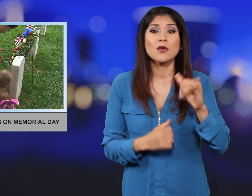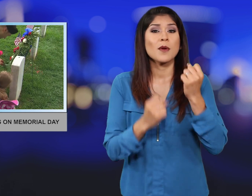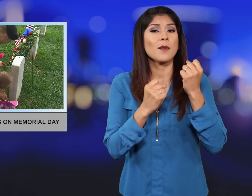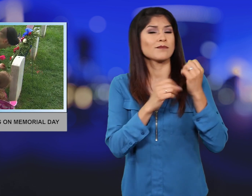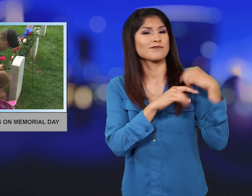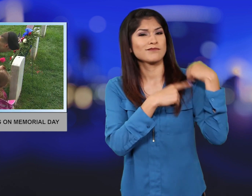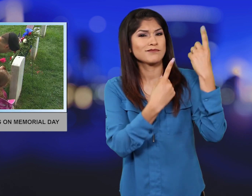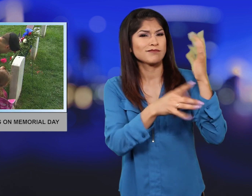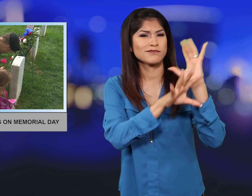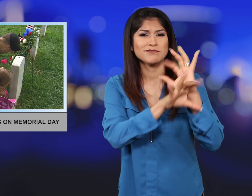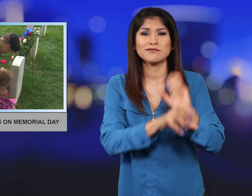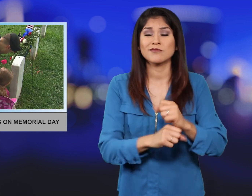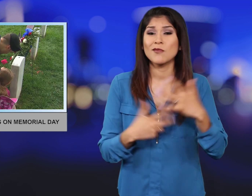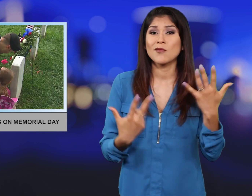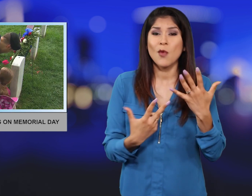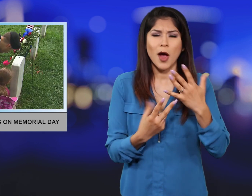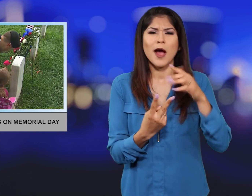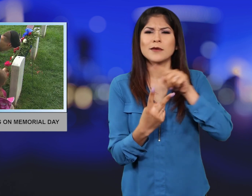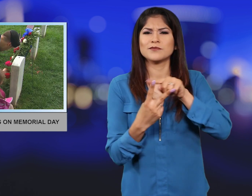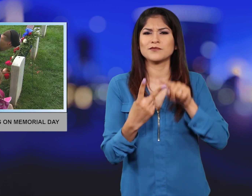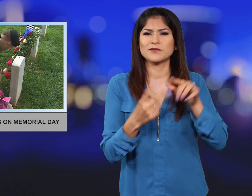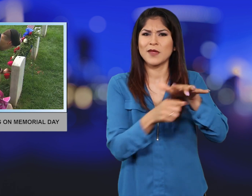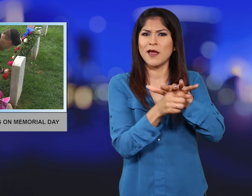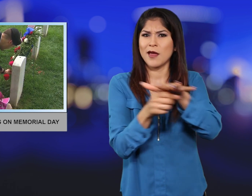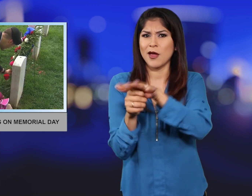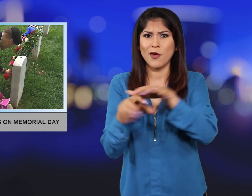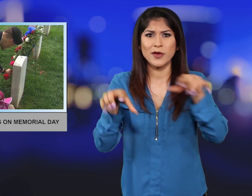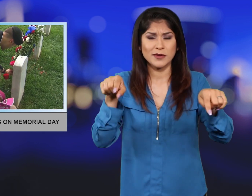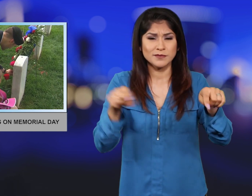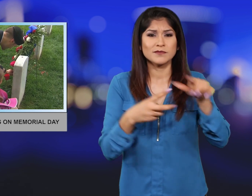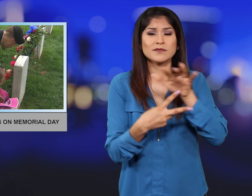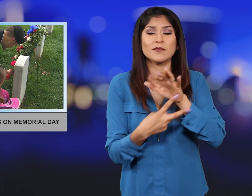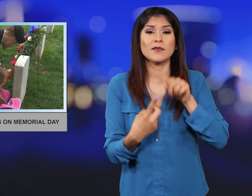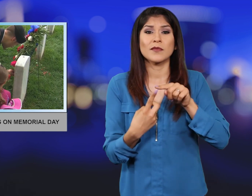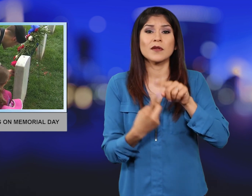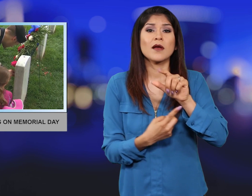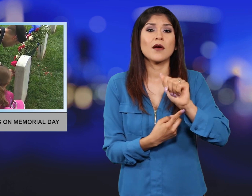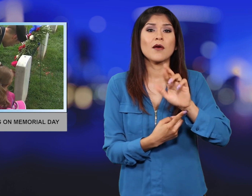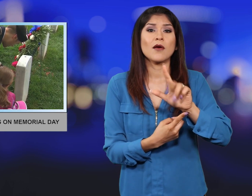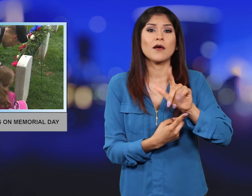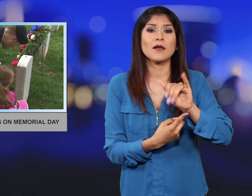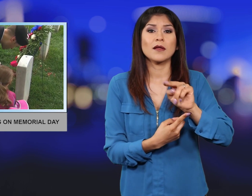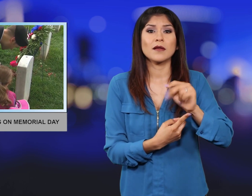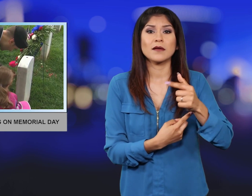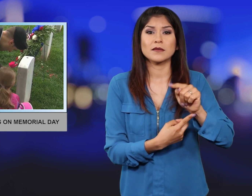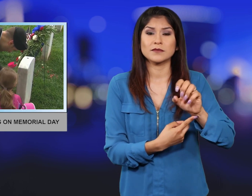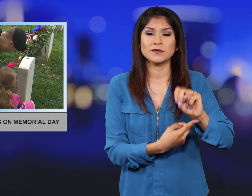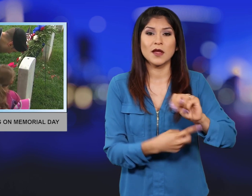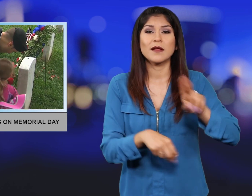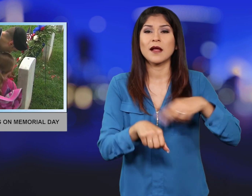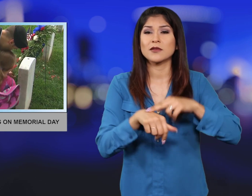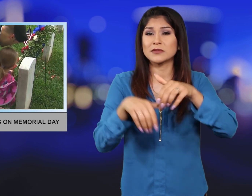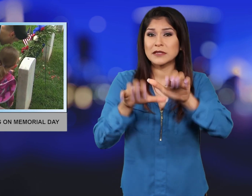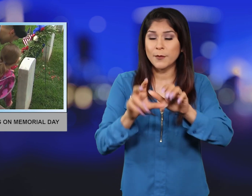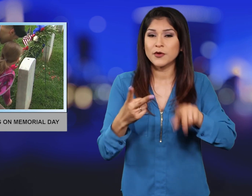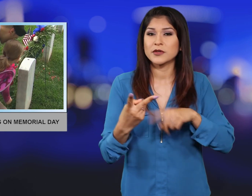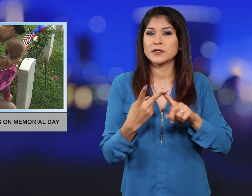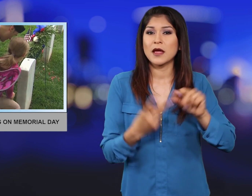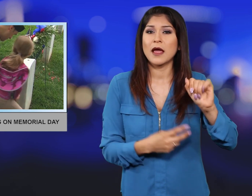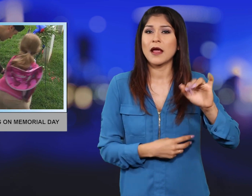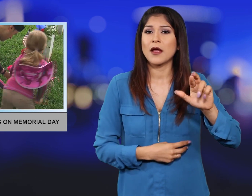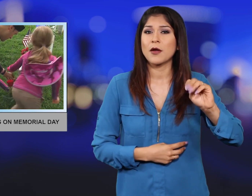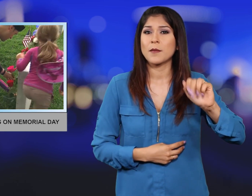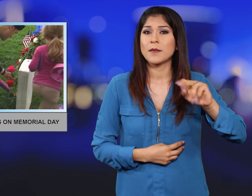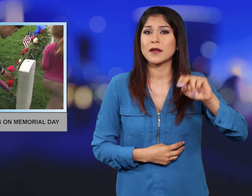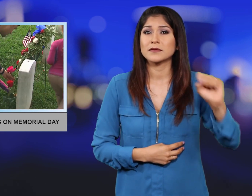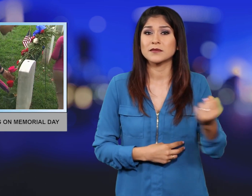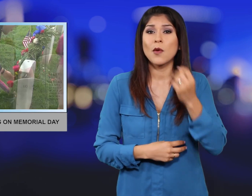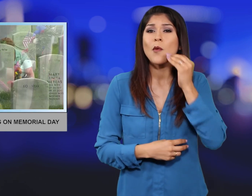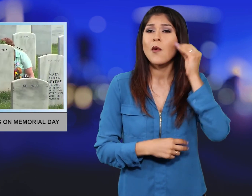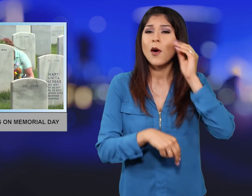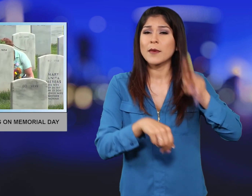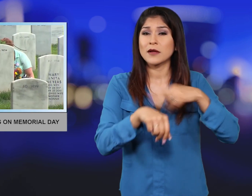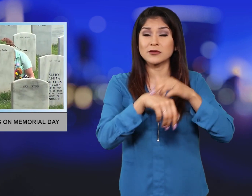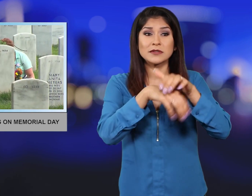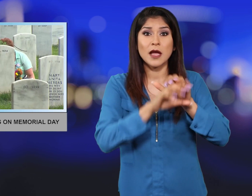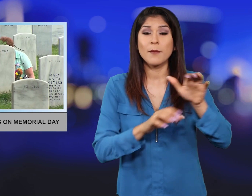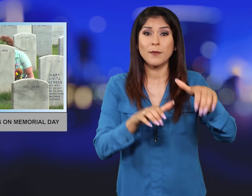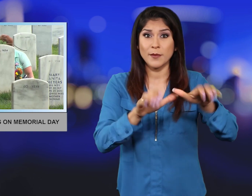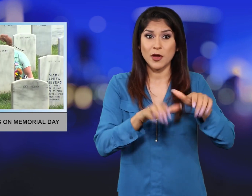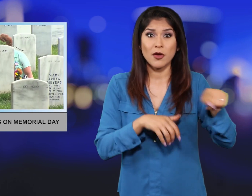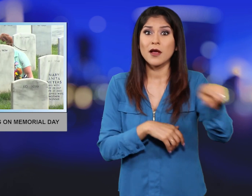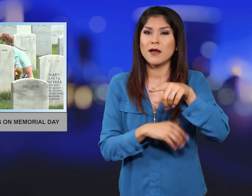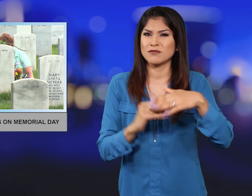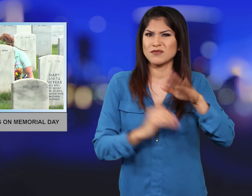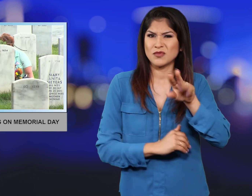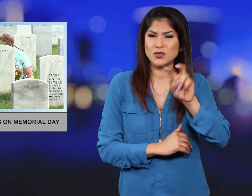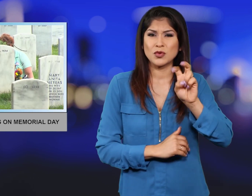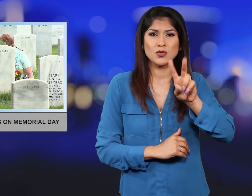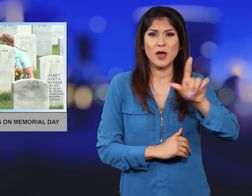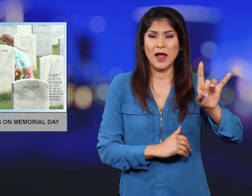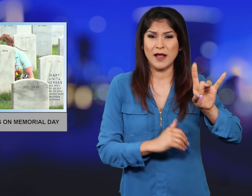There is also the decades-old tradition of placing American flags on more than 228,000